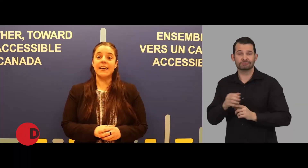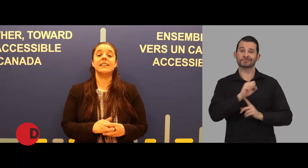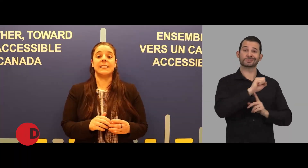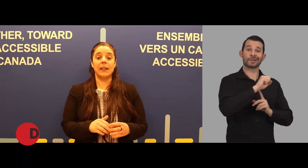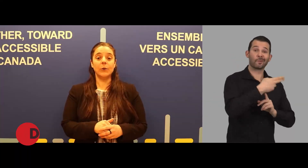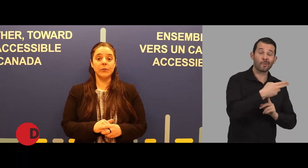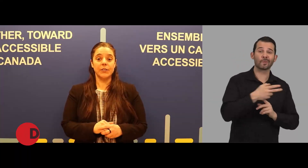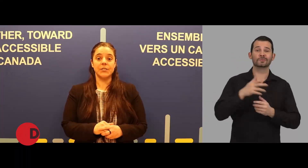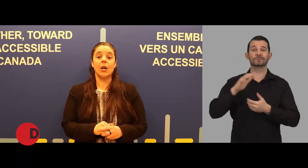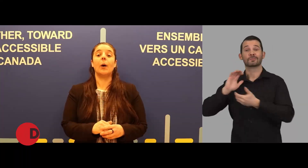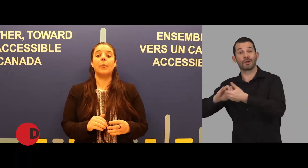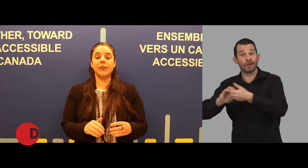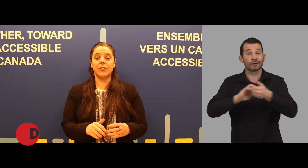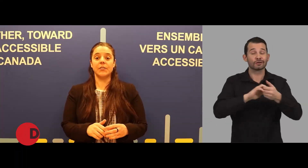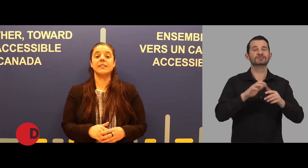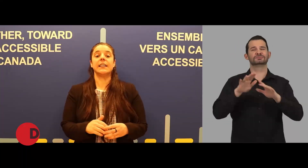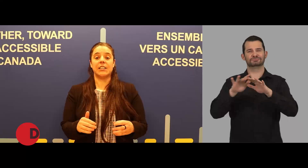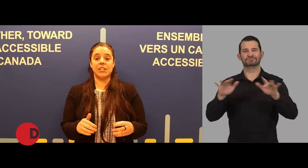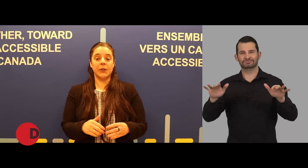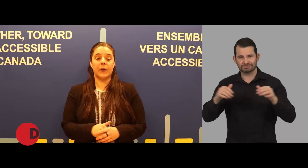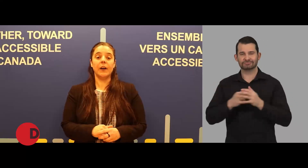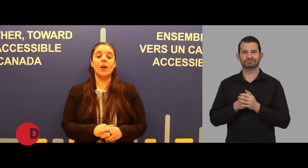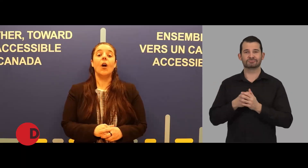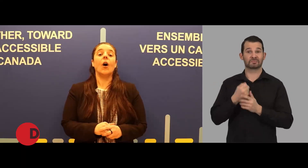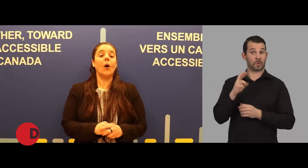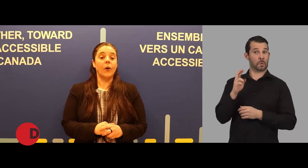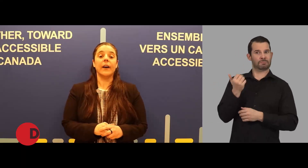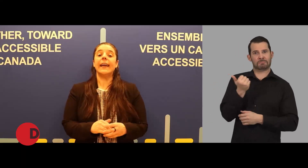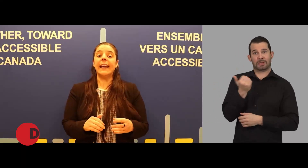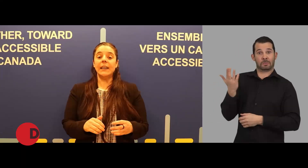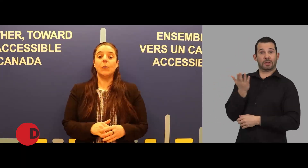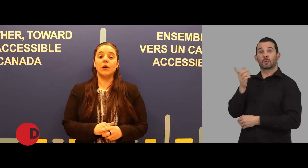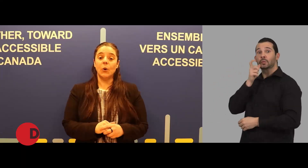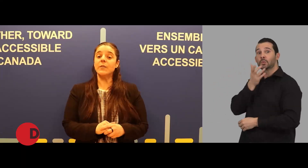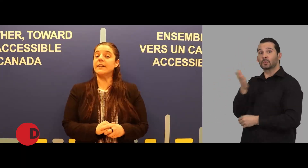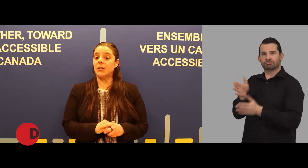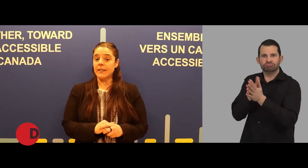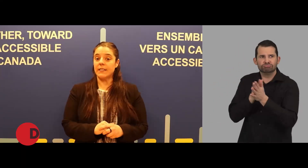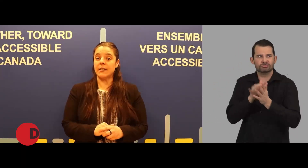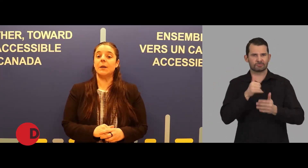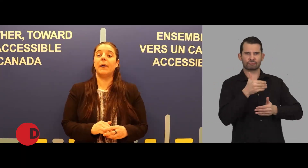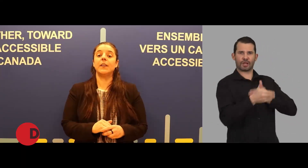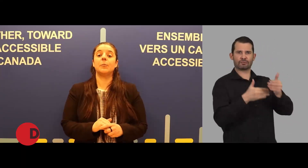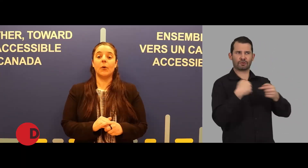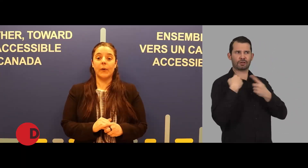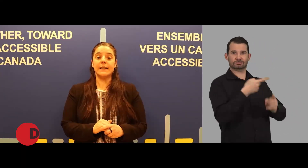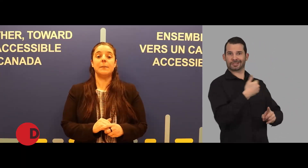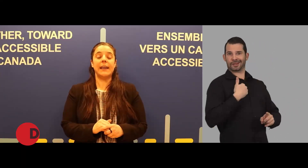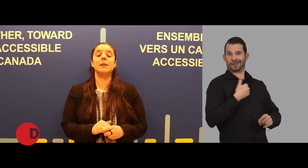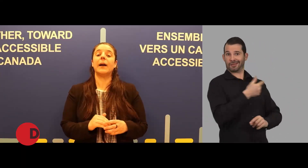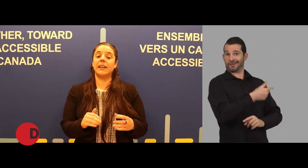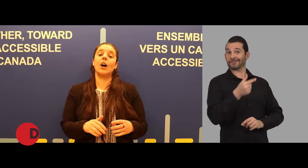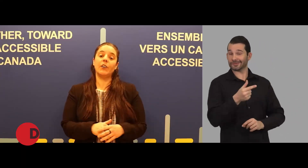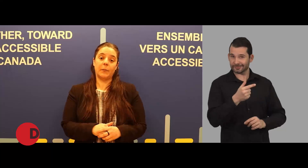stakeholders, partners, etc. or anyone who is interested in the progress made by the Government of Canada.